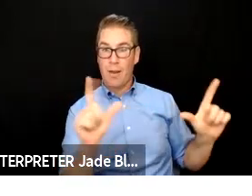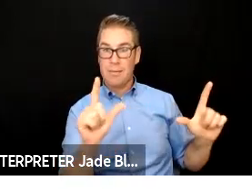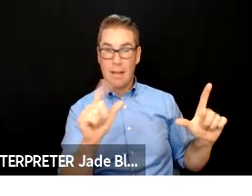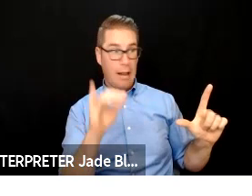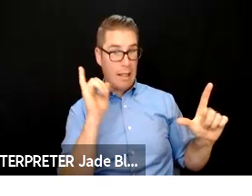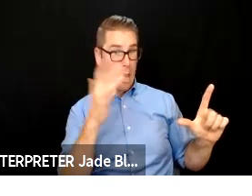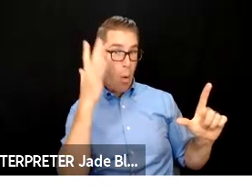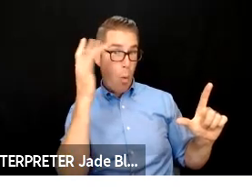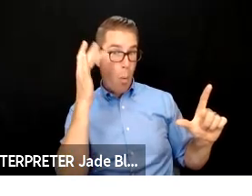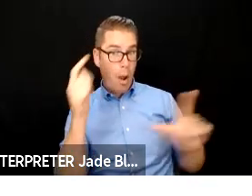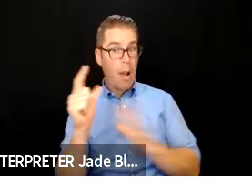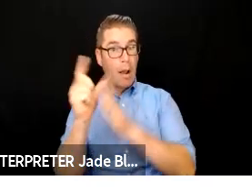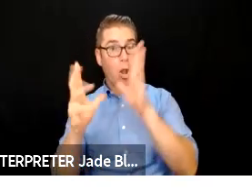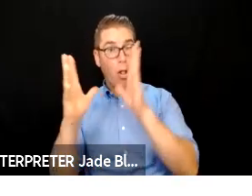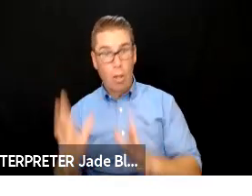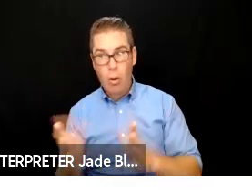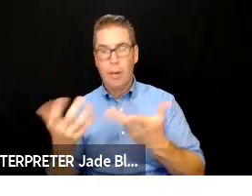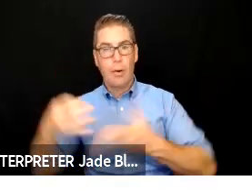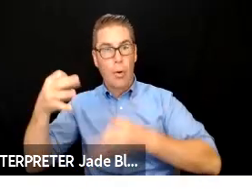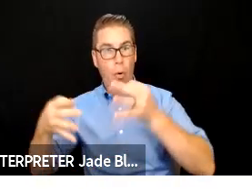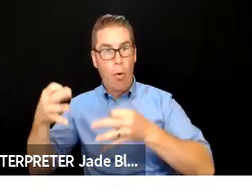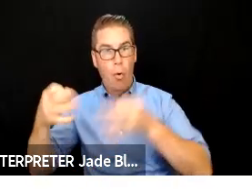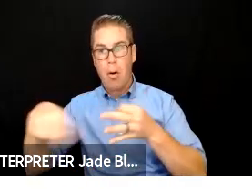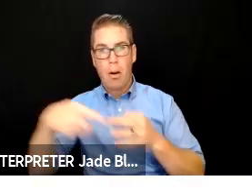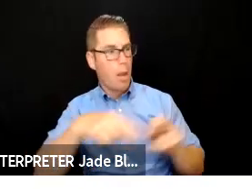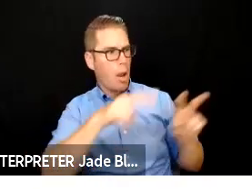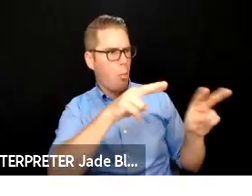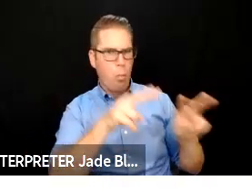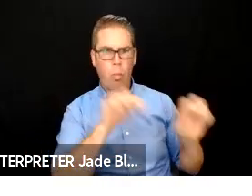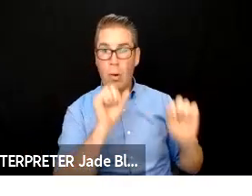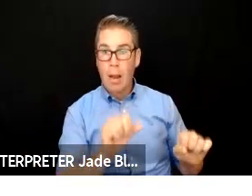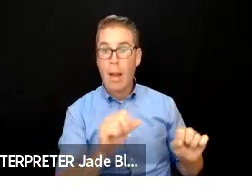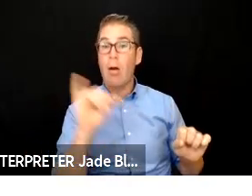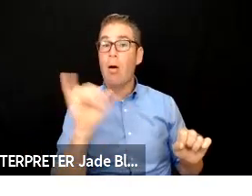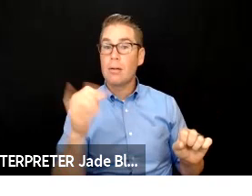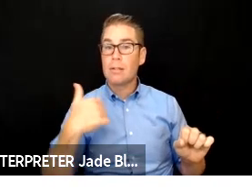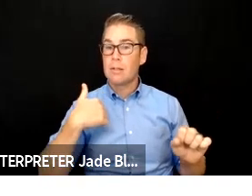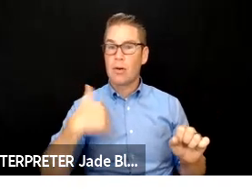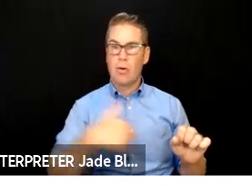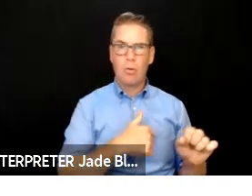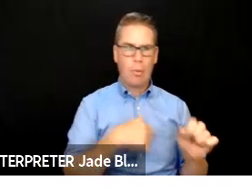Then we translated into the language you can read And then we translated into language computers.